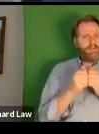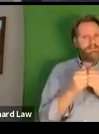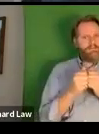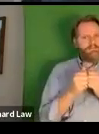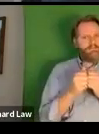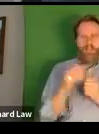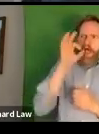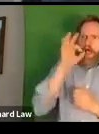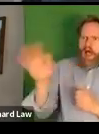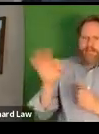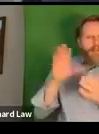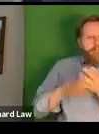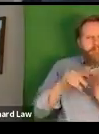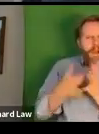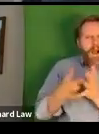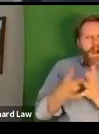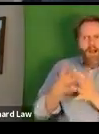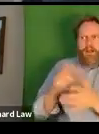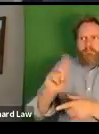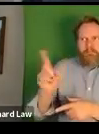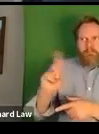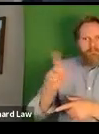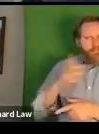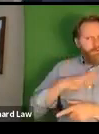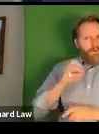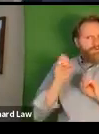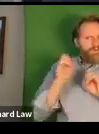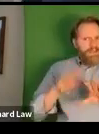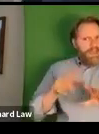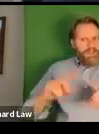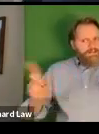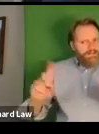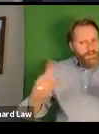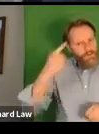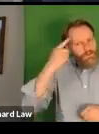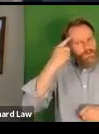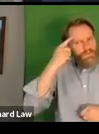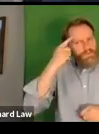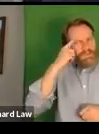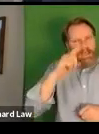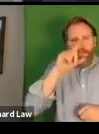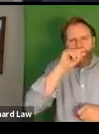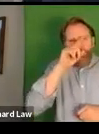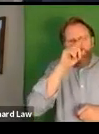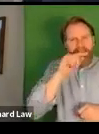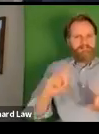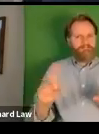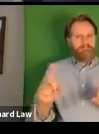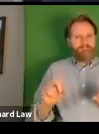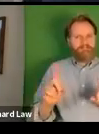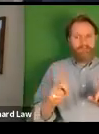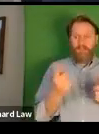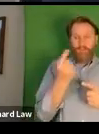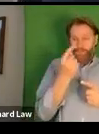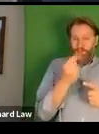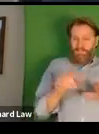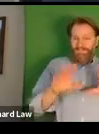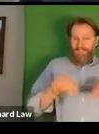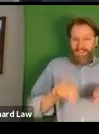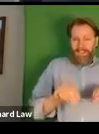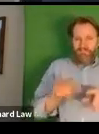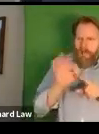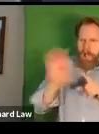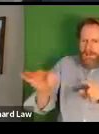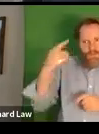anything you would like to comment on in relation to that to close this Facebook live event